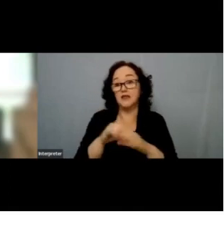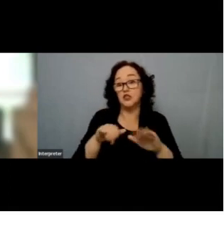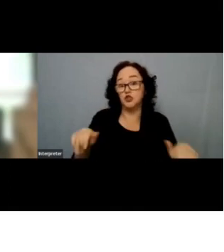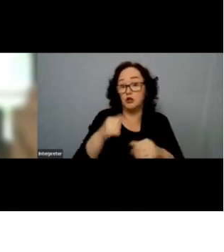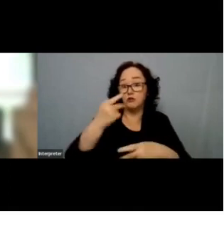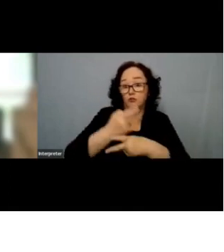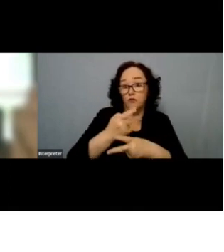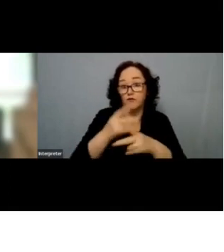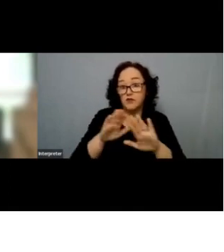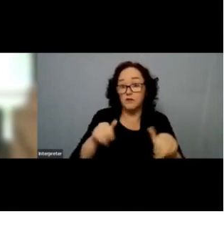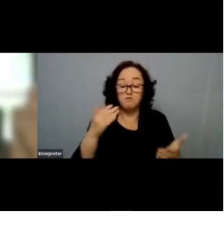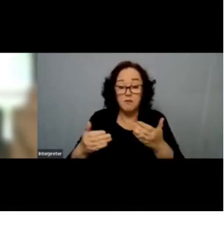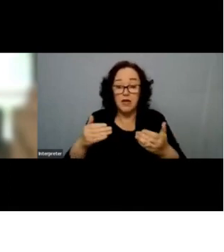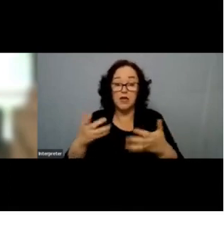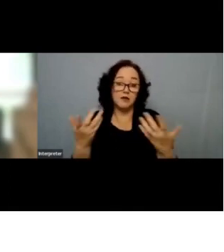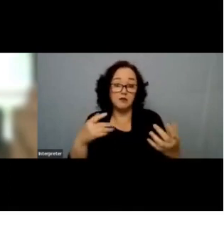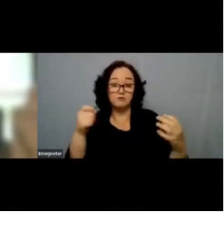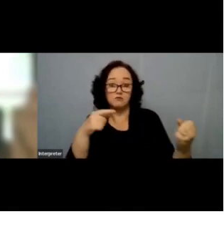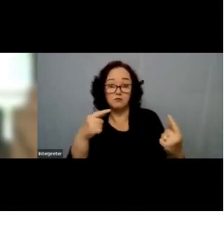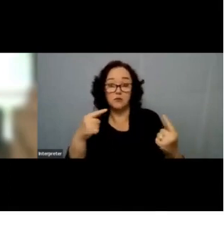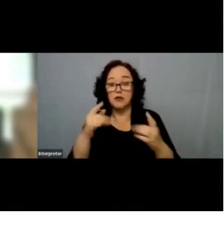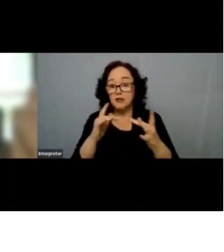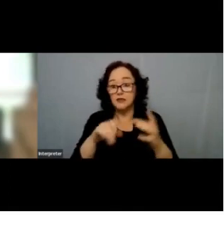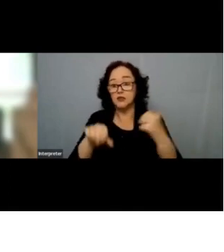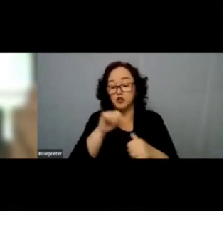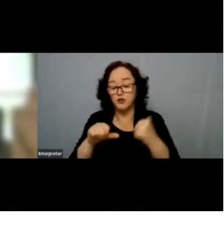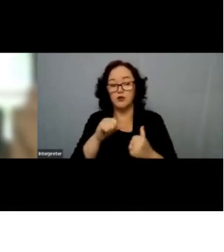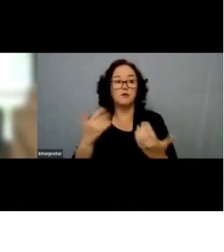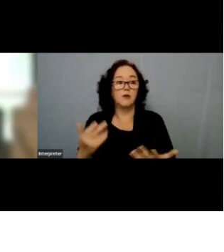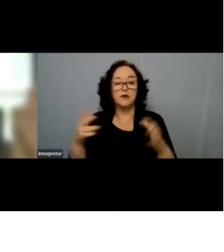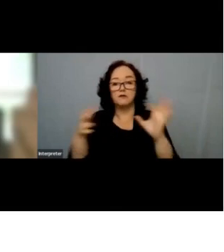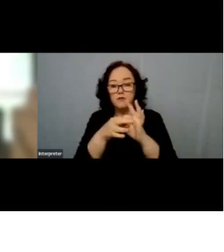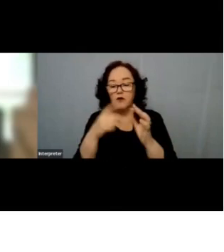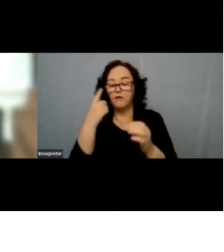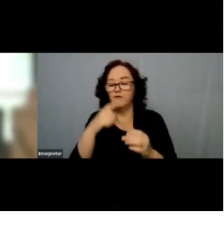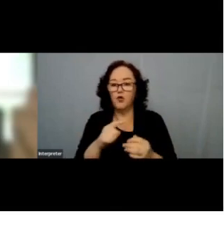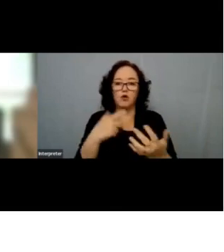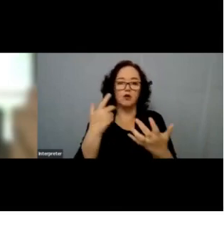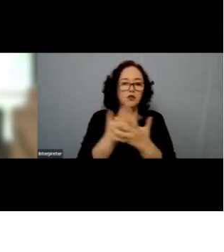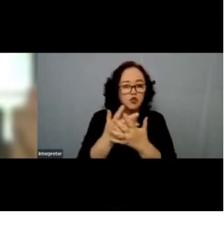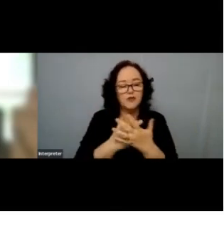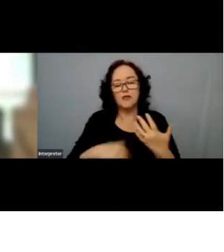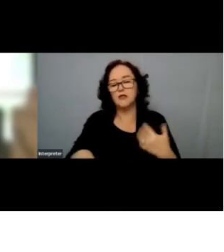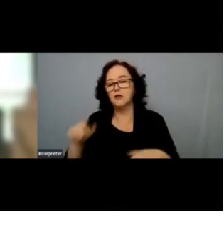other to think about things like brain injury screening, training, case consultation, technical assistance or